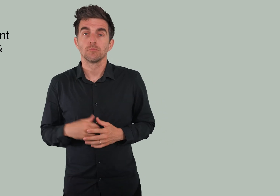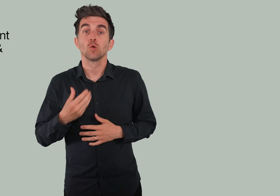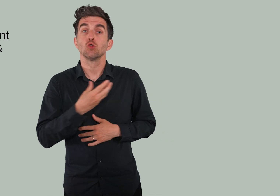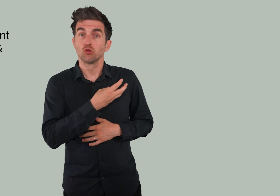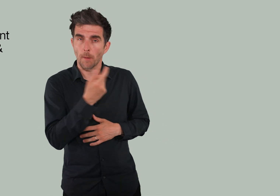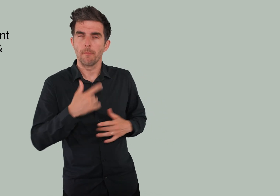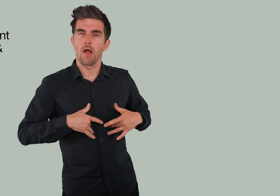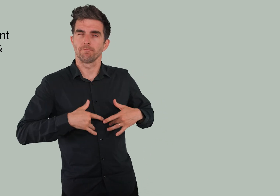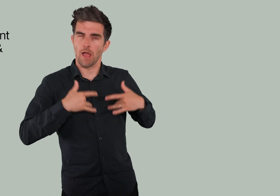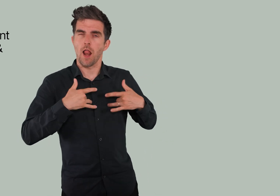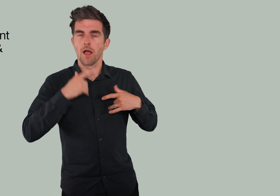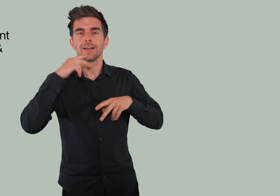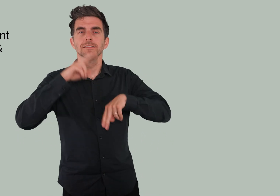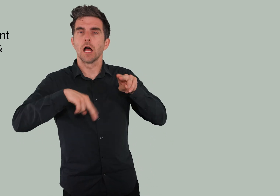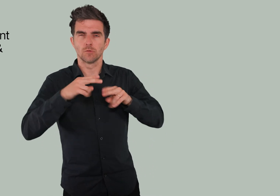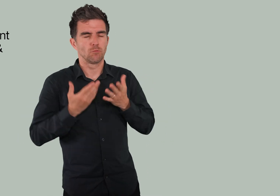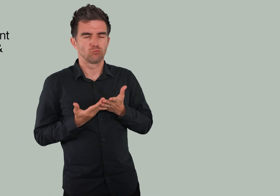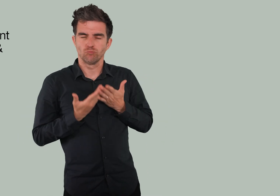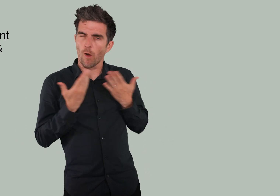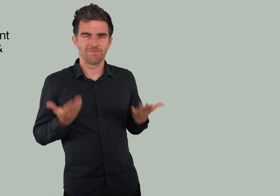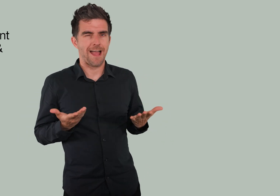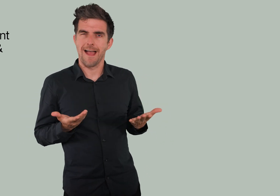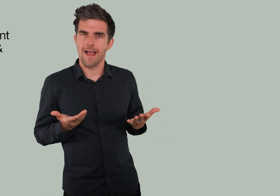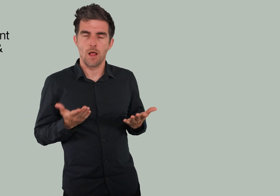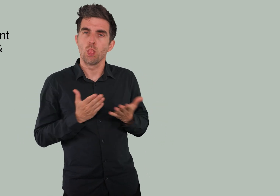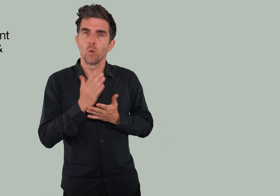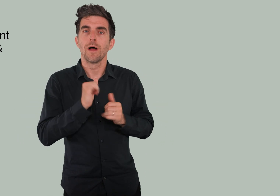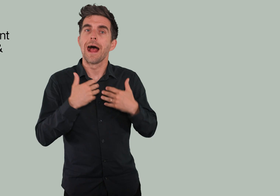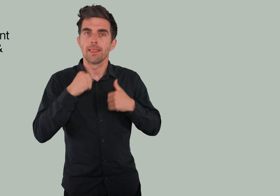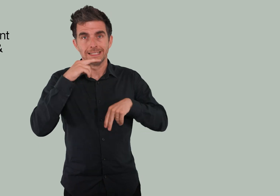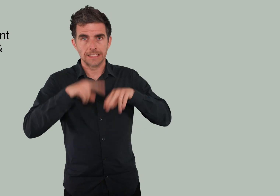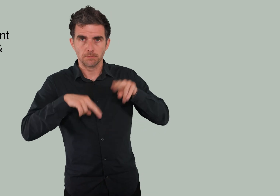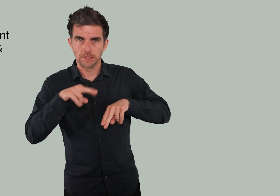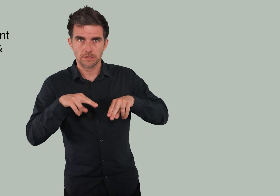Some feel that their assessor was unfair during the health assessment,